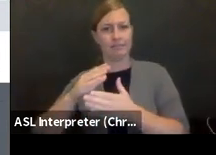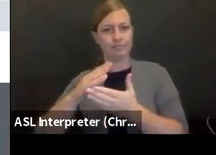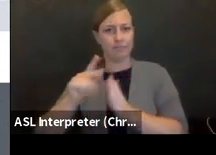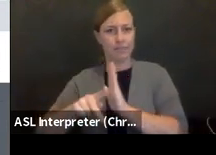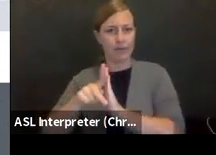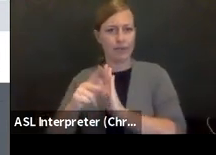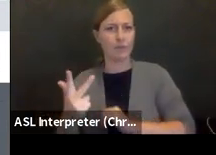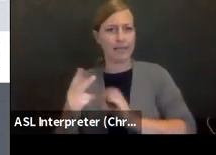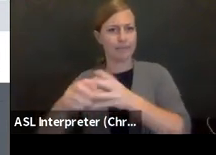ESD 112-- Kristina Wambold: And then I'm going to take